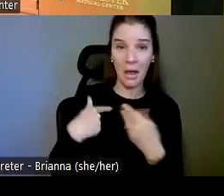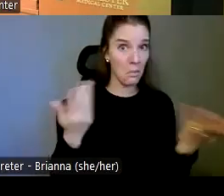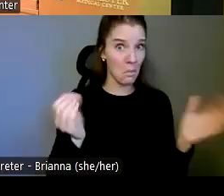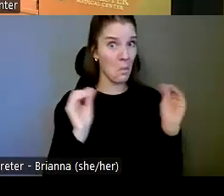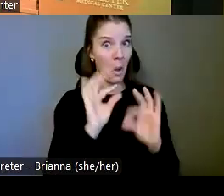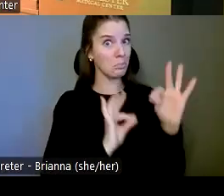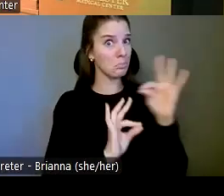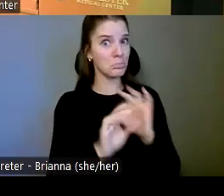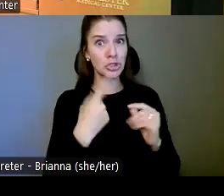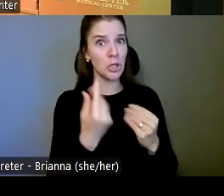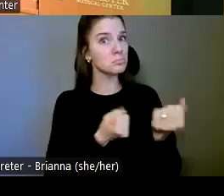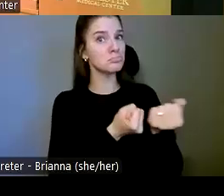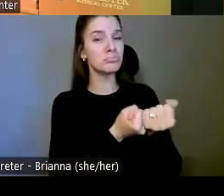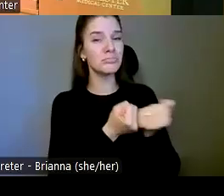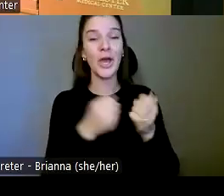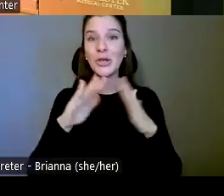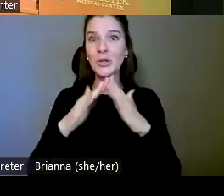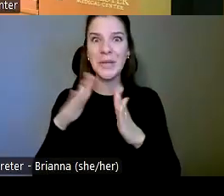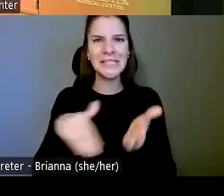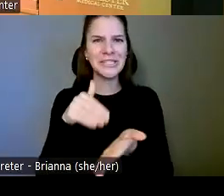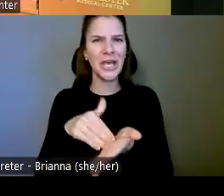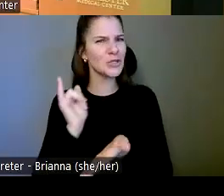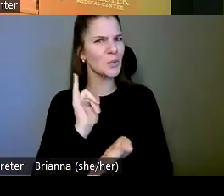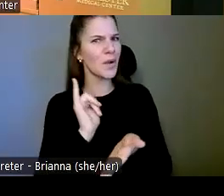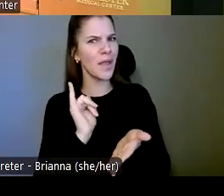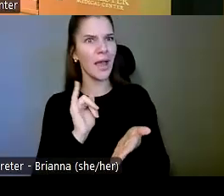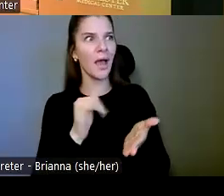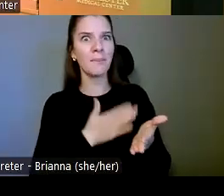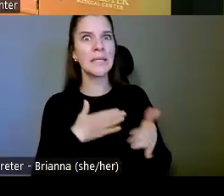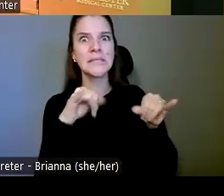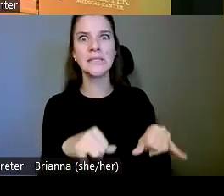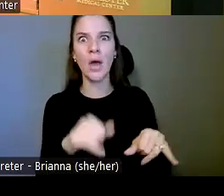and they were like they wouldn't let us go. They were like please stay. So I think it really does